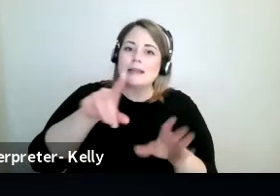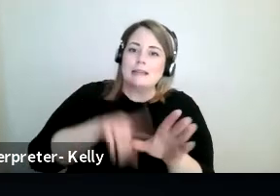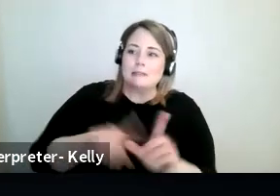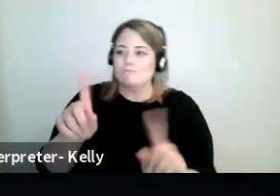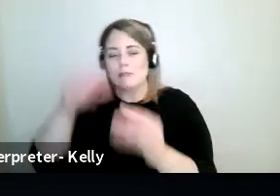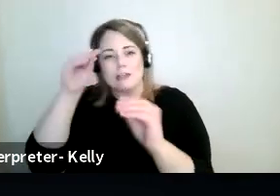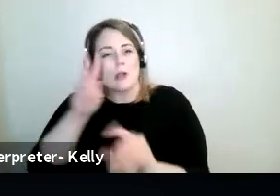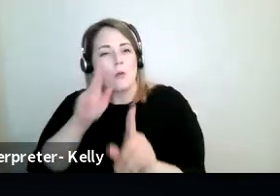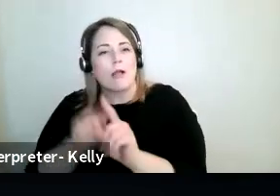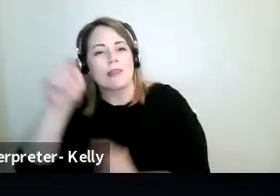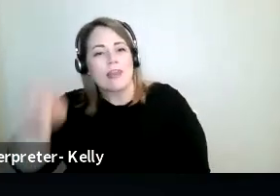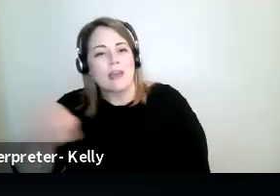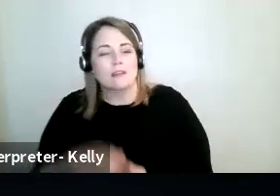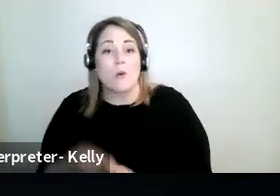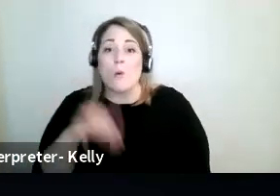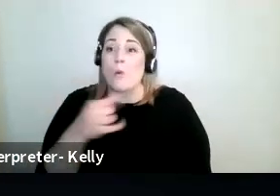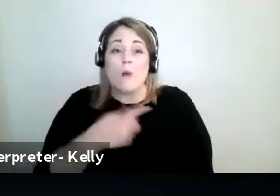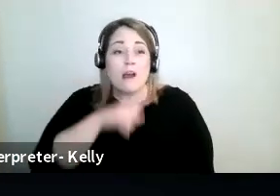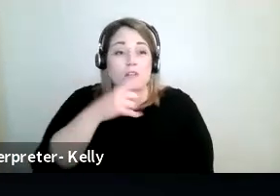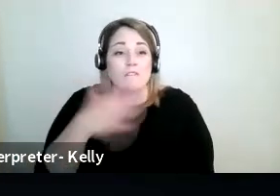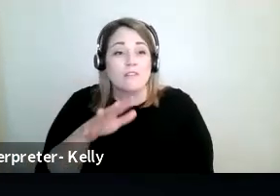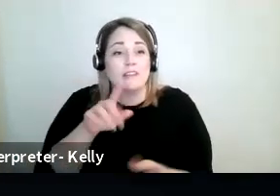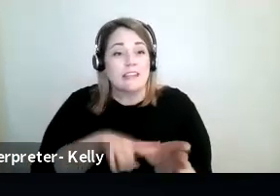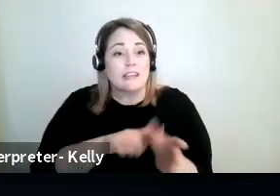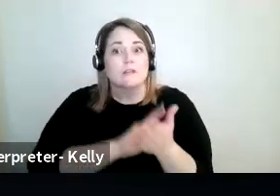Or in 150 years, what does education look like?